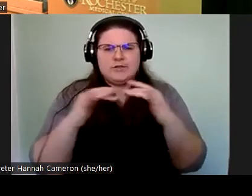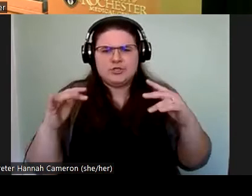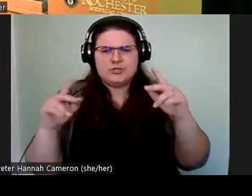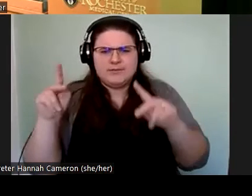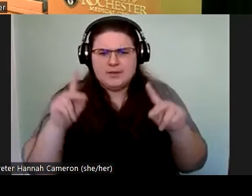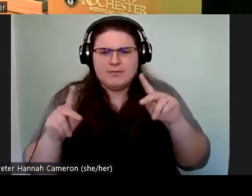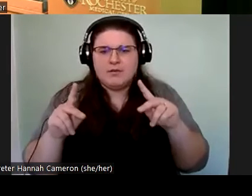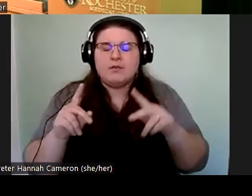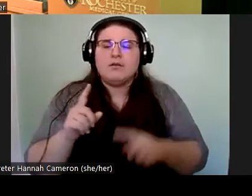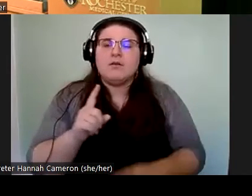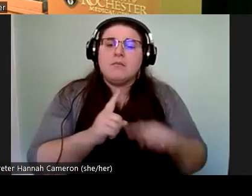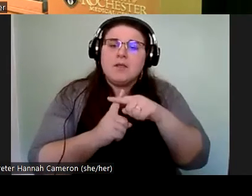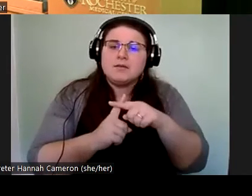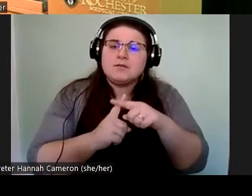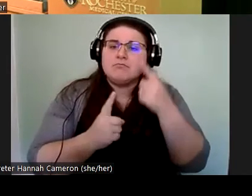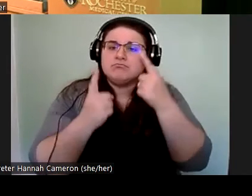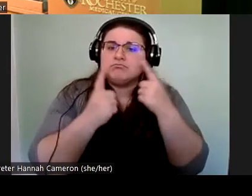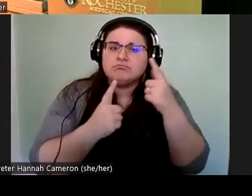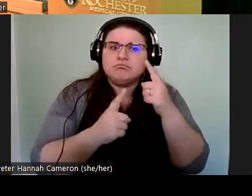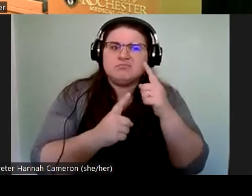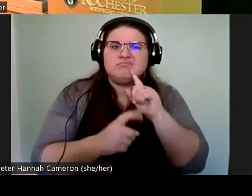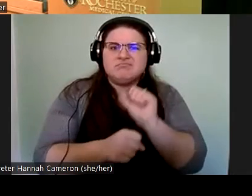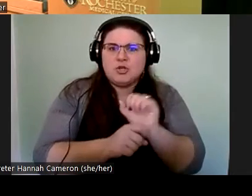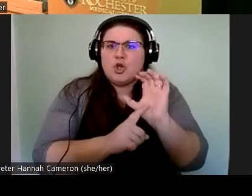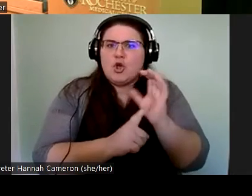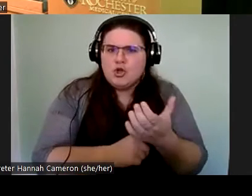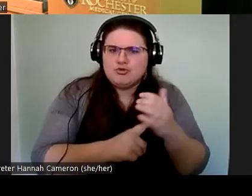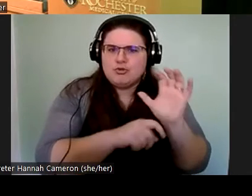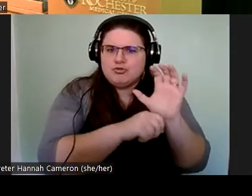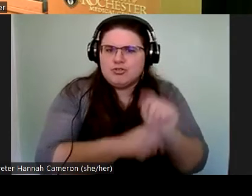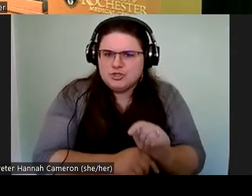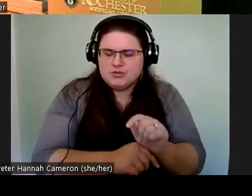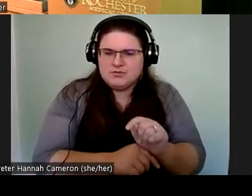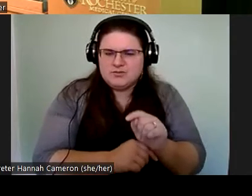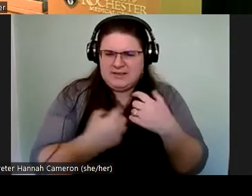cultural um things that really help people heal we have a large Native American population in the